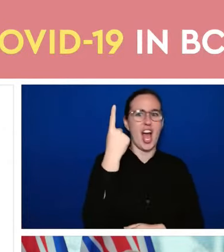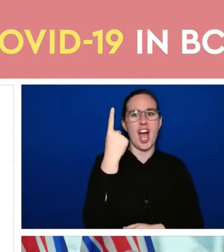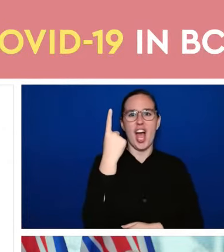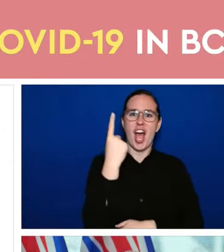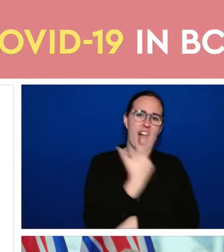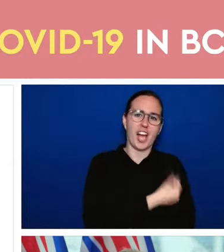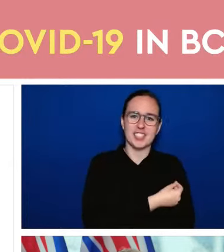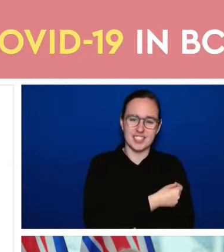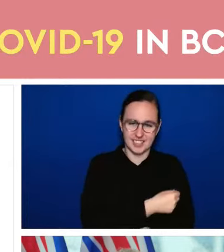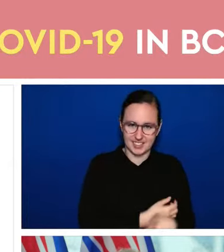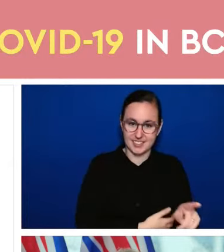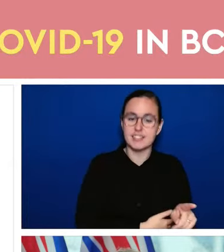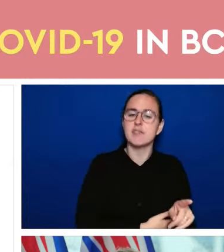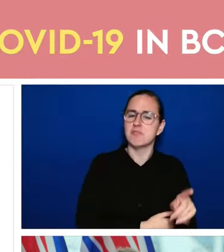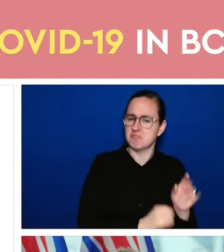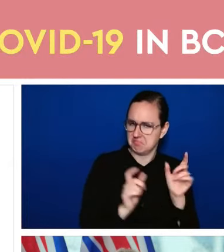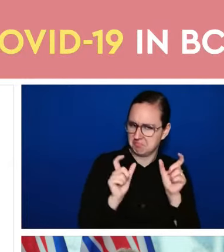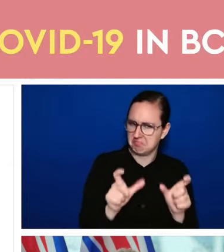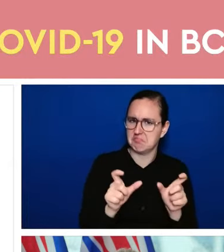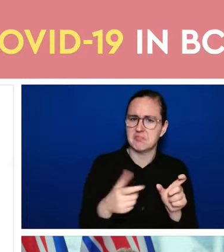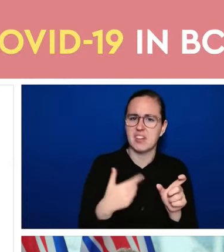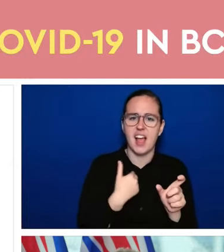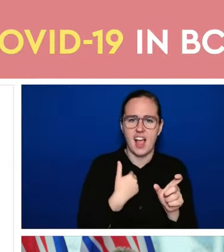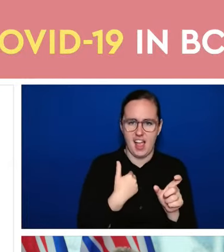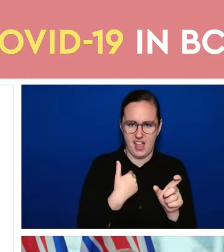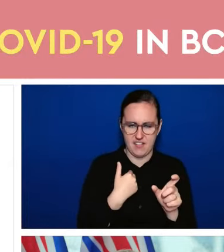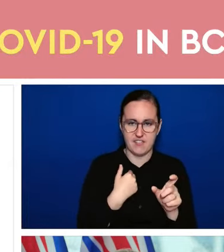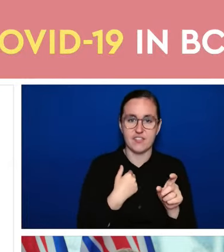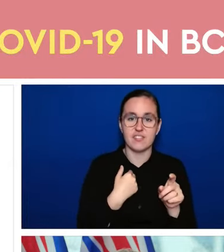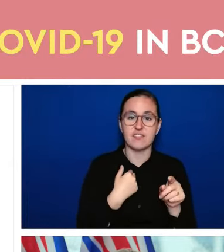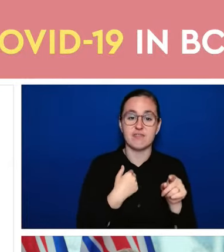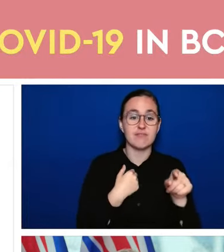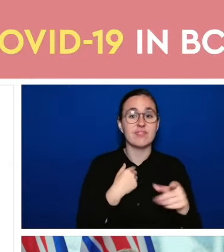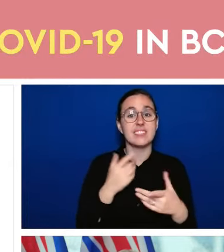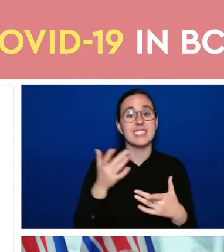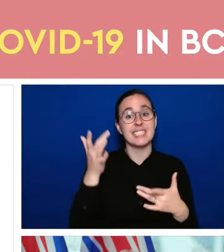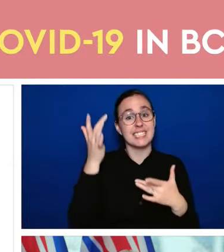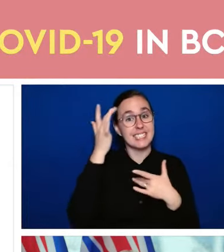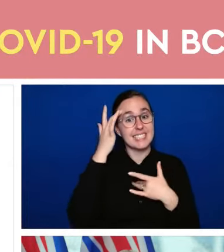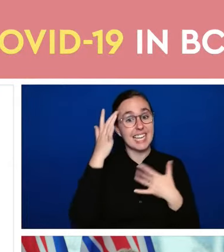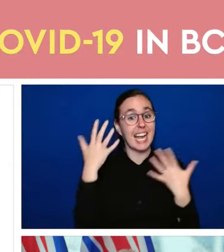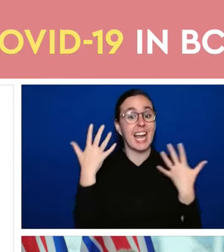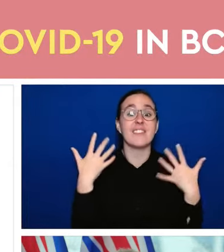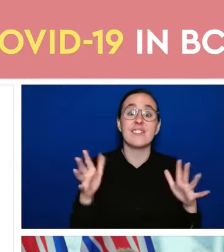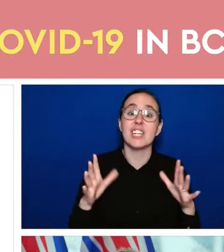antibodies are much lower in order people. Also important for